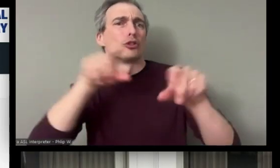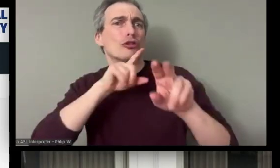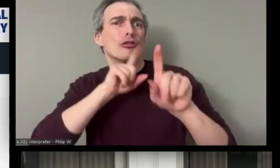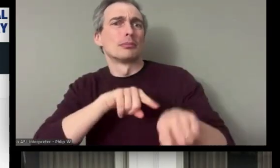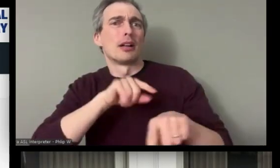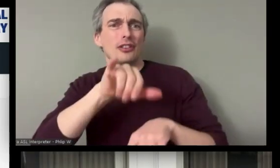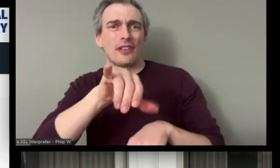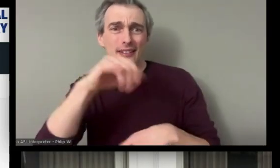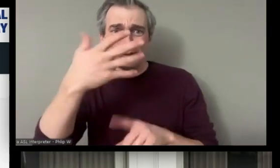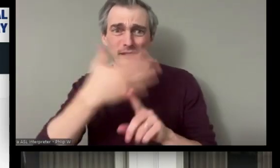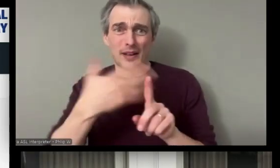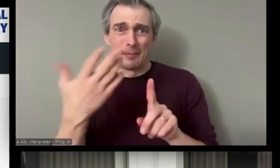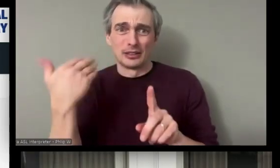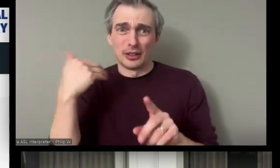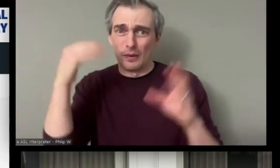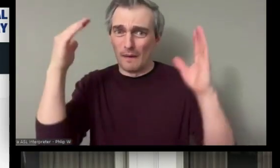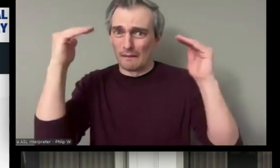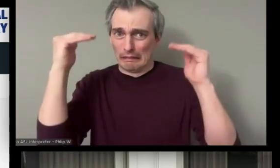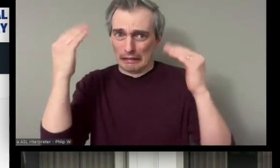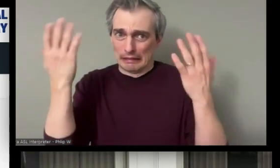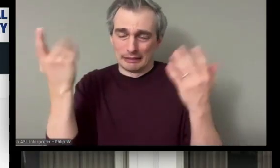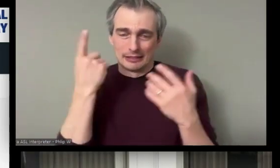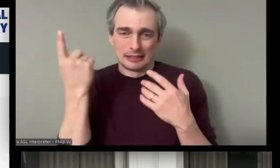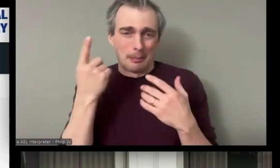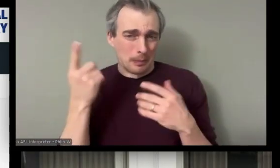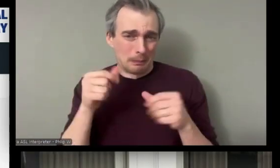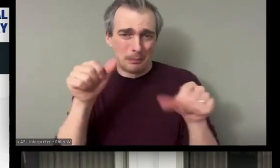I hope they were able to get the screen reader turned off.